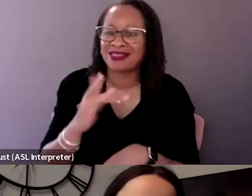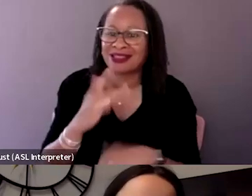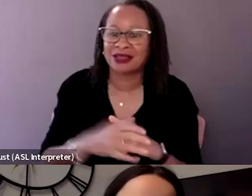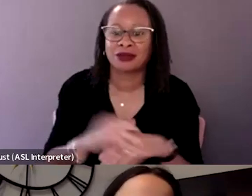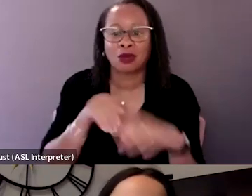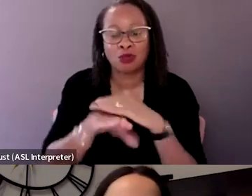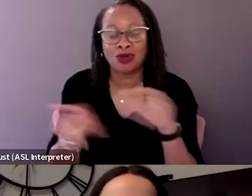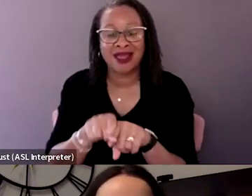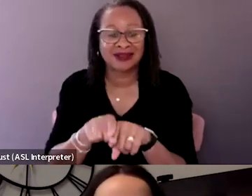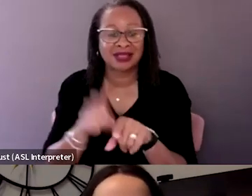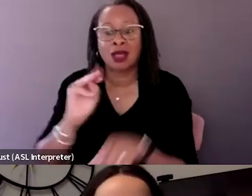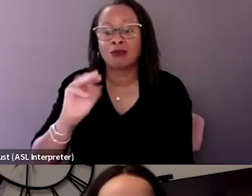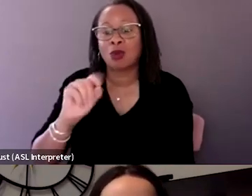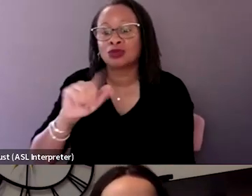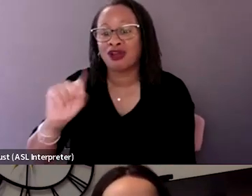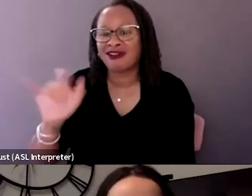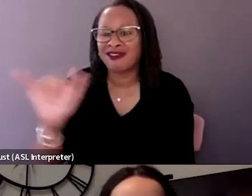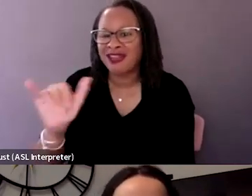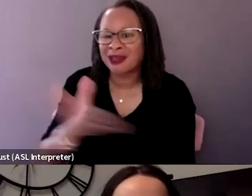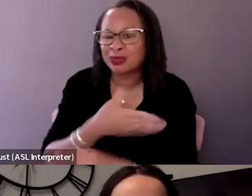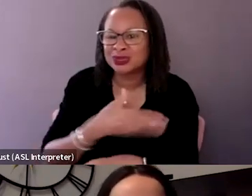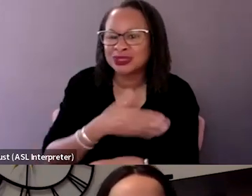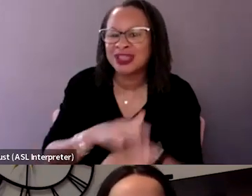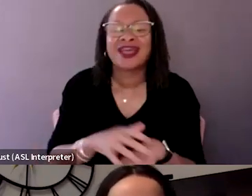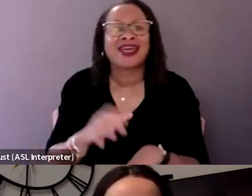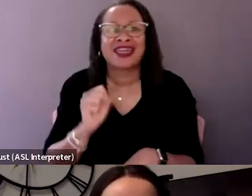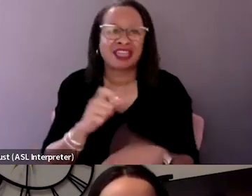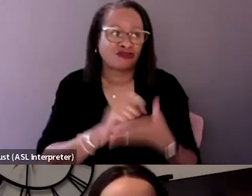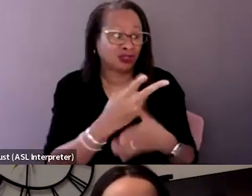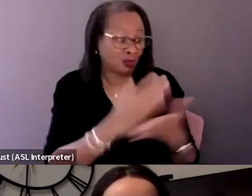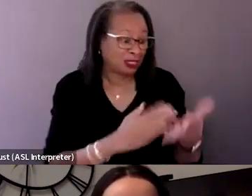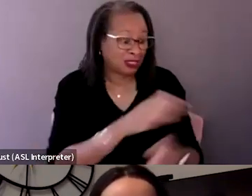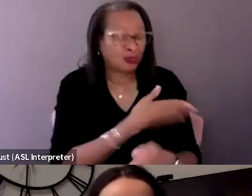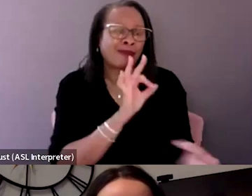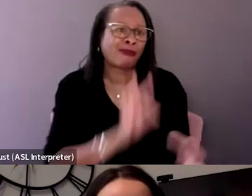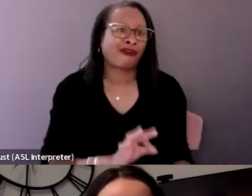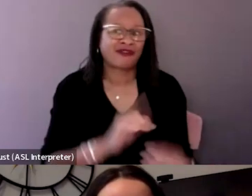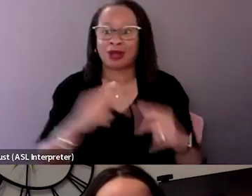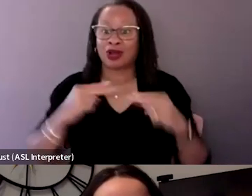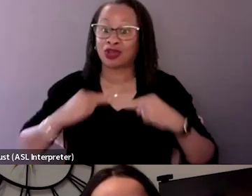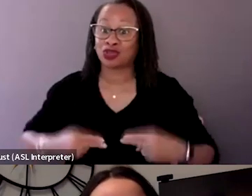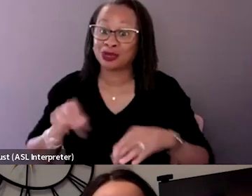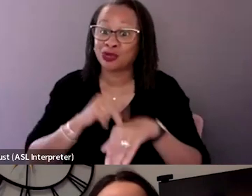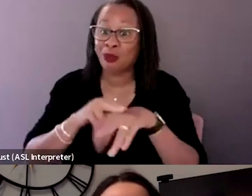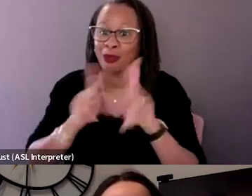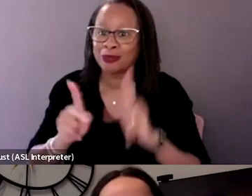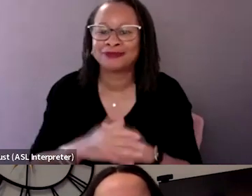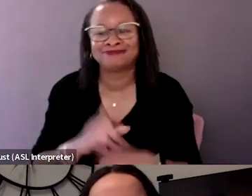they're the Mozart version of documentary and they write two pieces of music and it's perfect. But us humans, normal people actually takes years